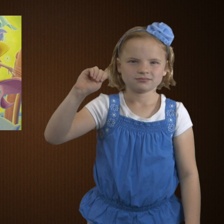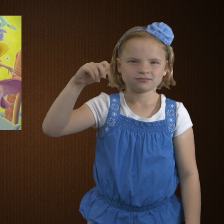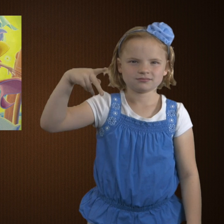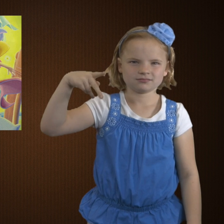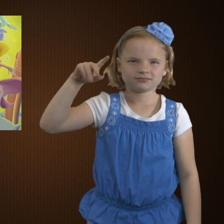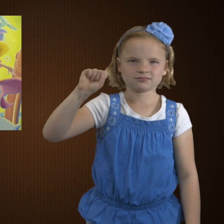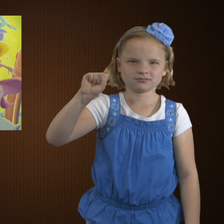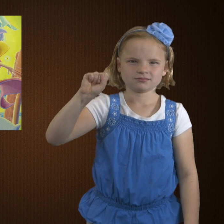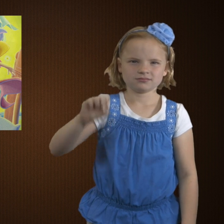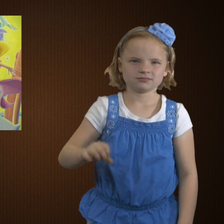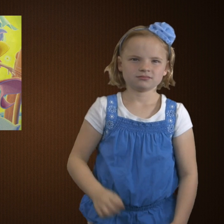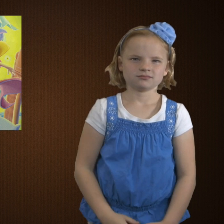Thumps